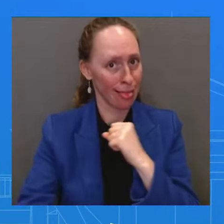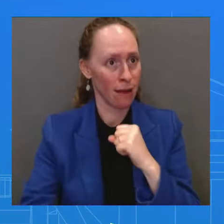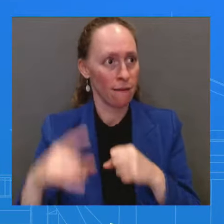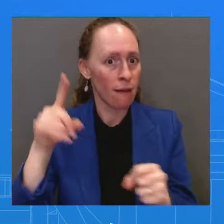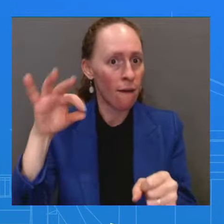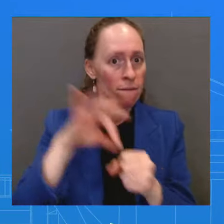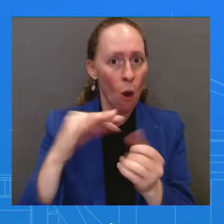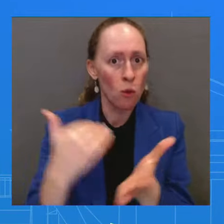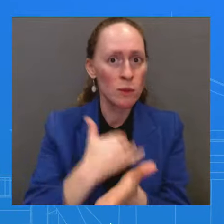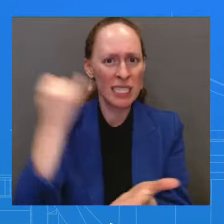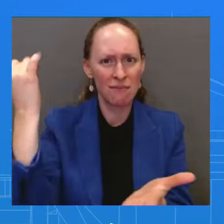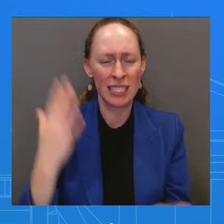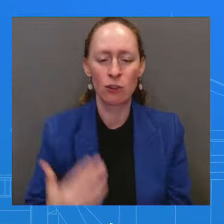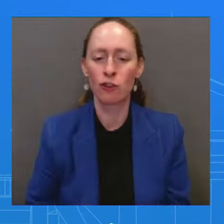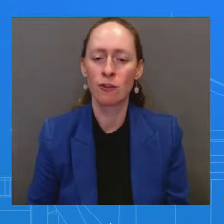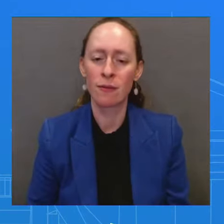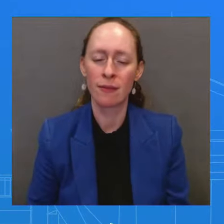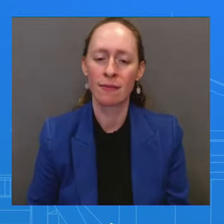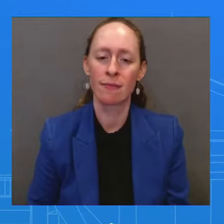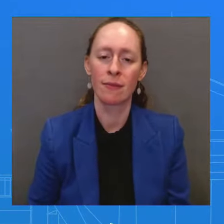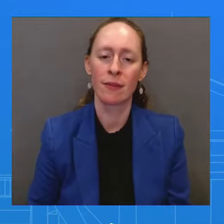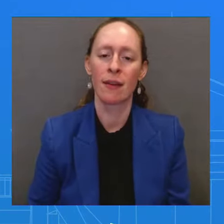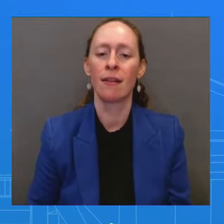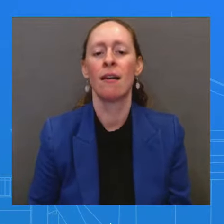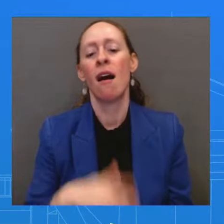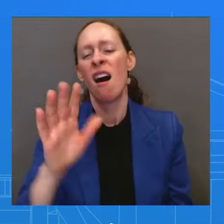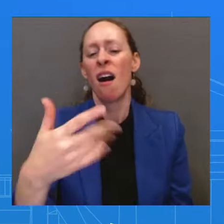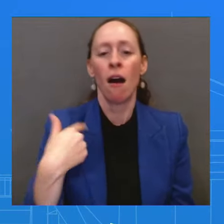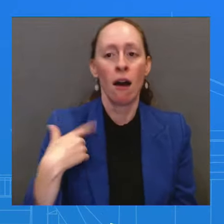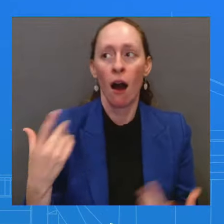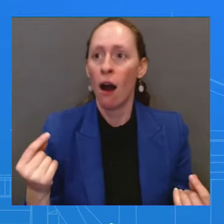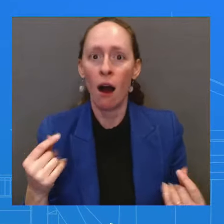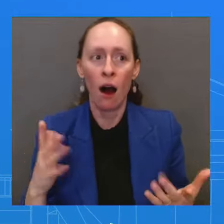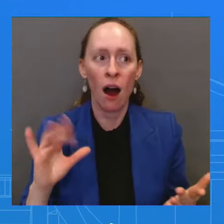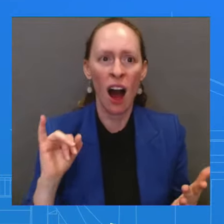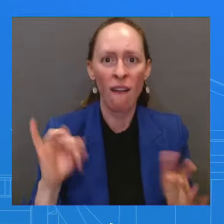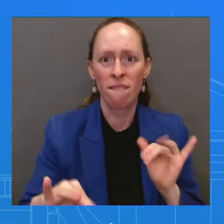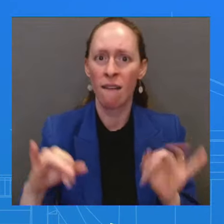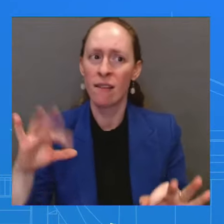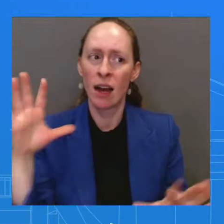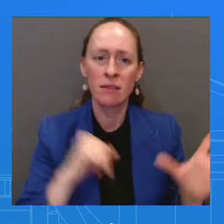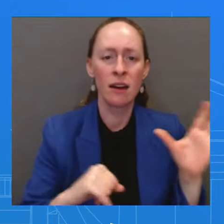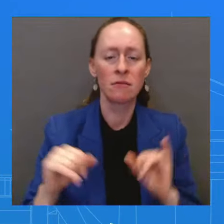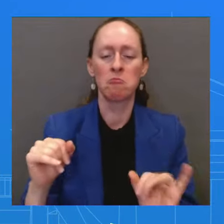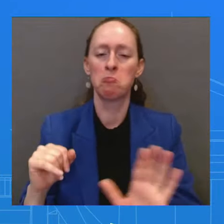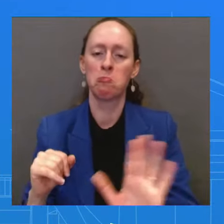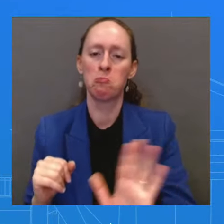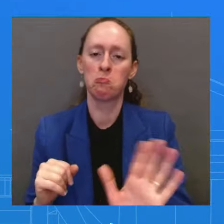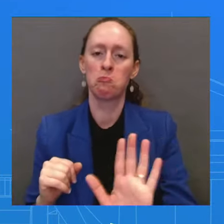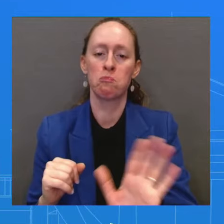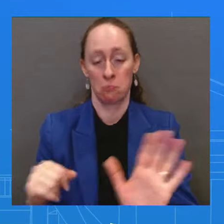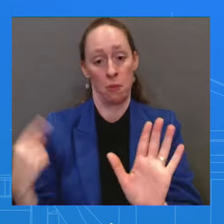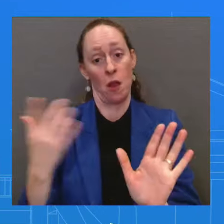But what I will say is that we want to see House Republicans to end their infighting, to end their chaos that they've created.